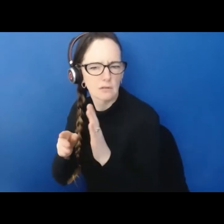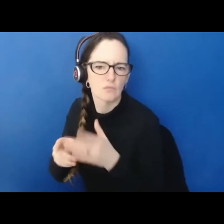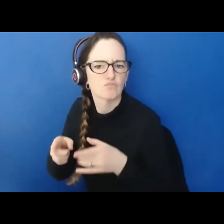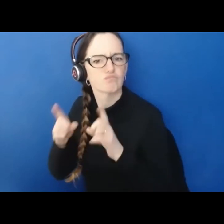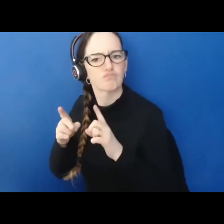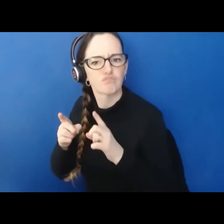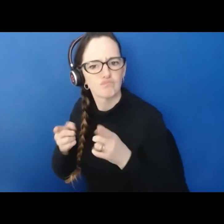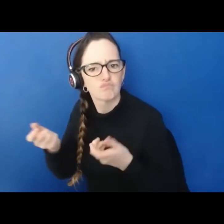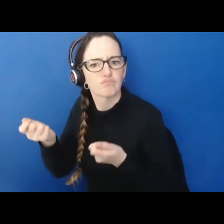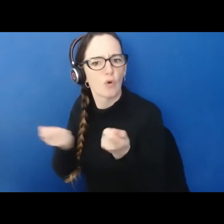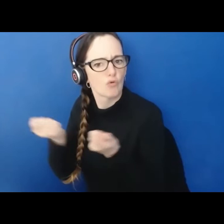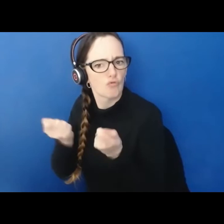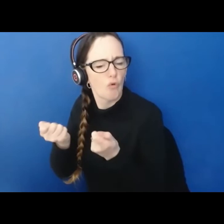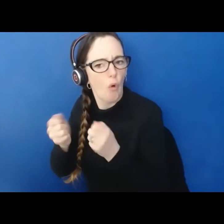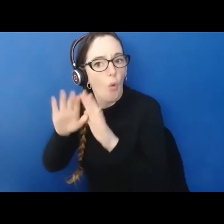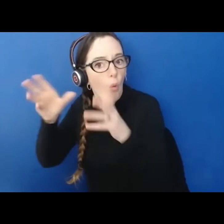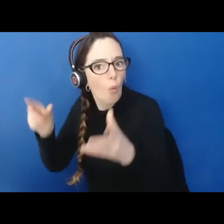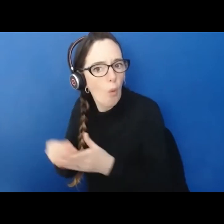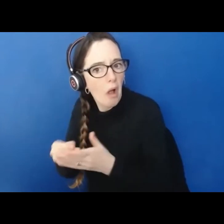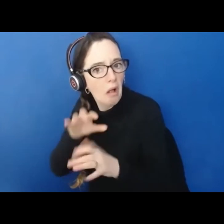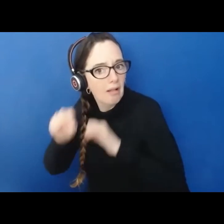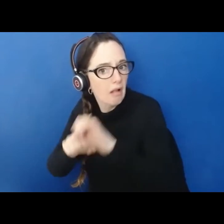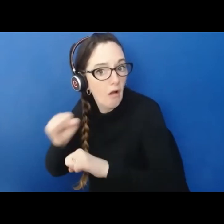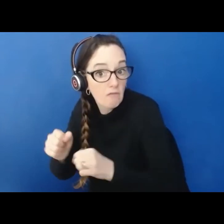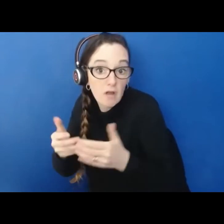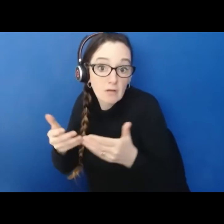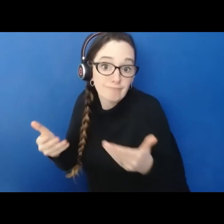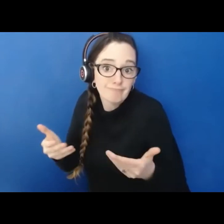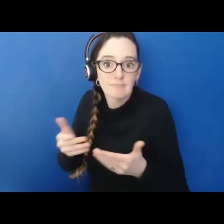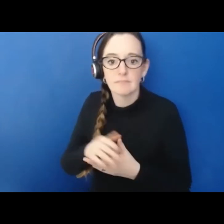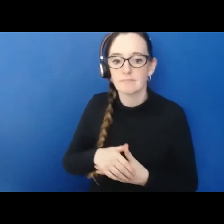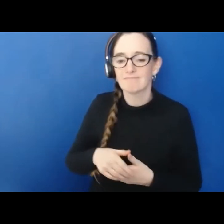Can public art commissioning build on this expanded form of public space?